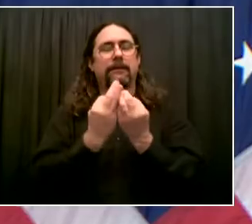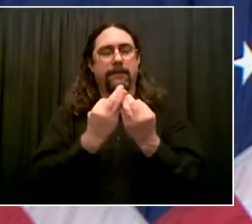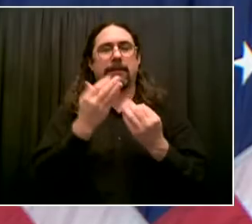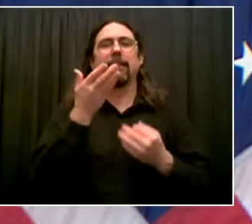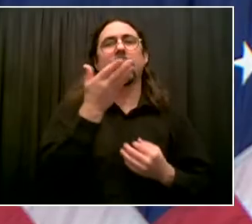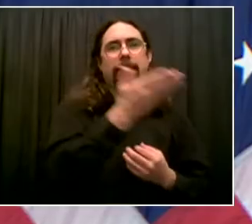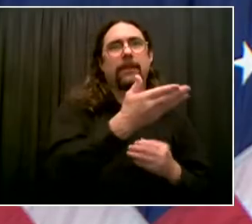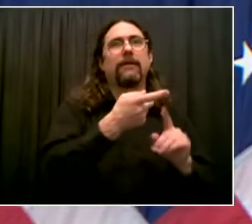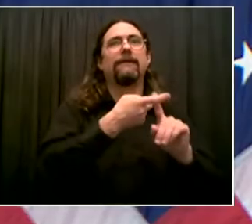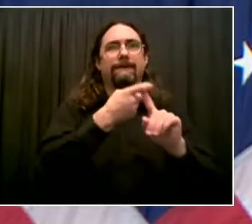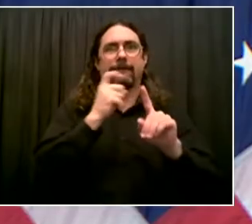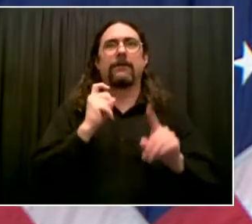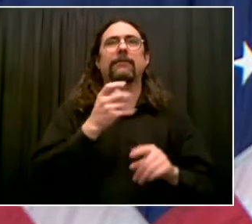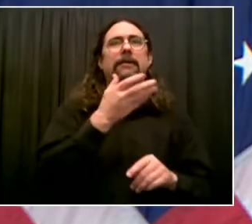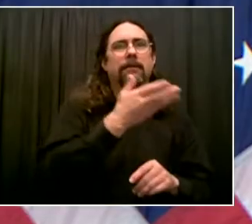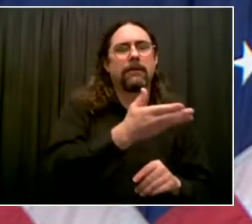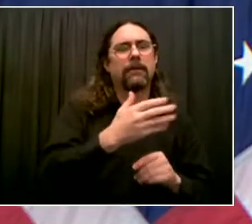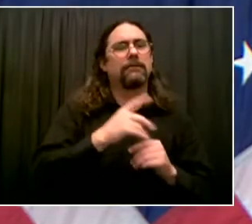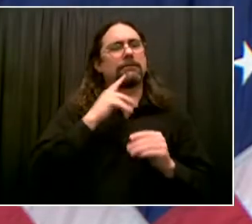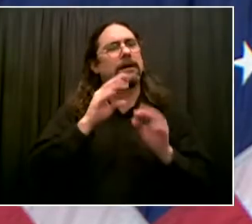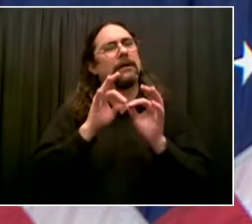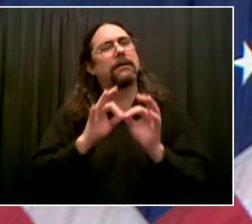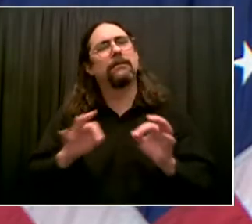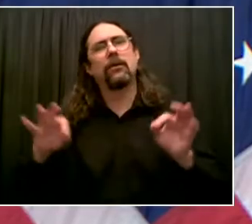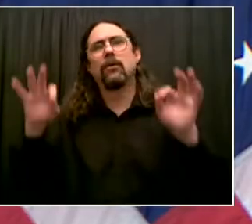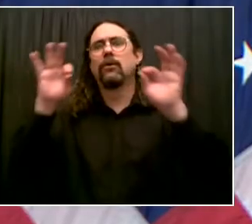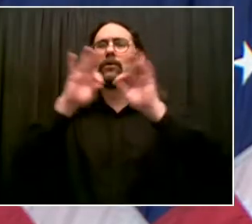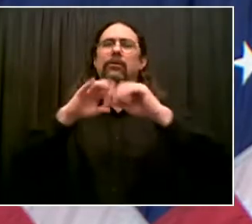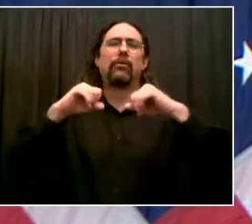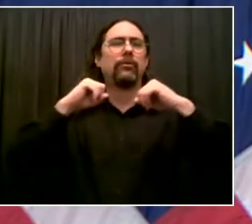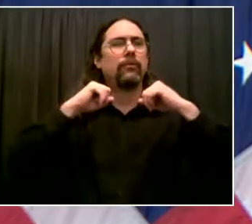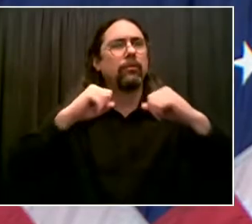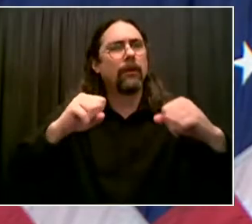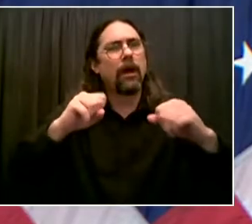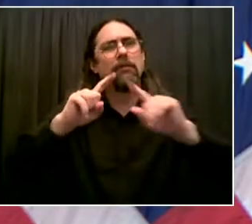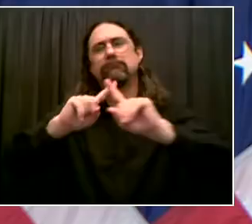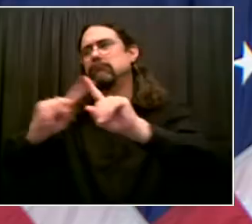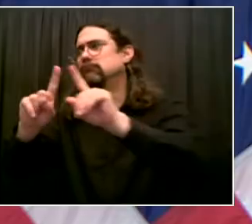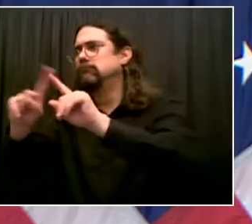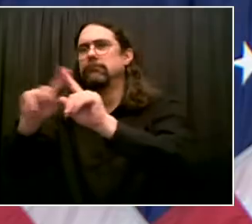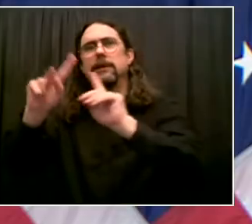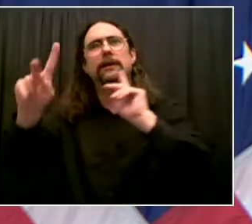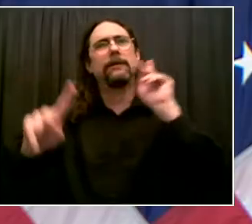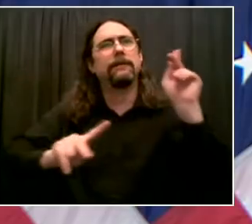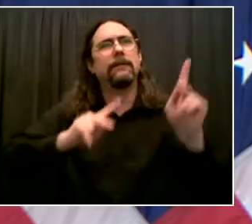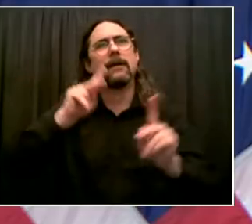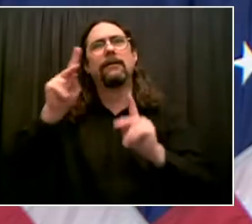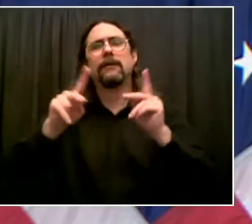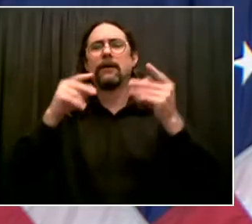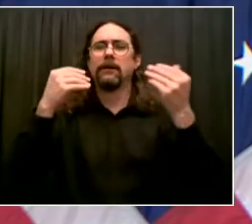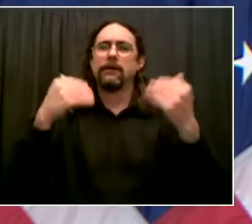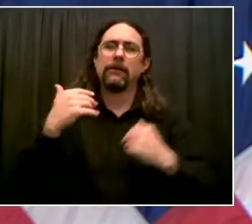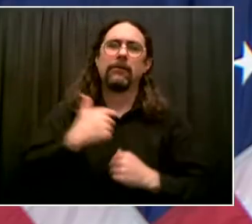WHAT WE HAVE TO DO TO PROTECT A LOT OF THE CITIES THAUFRTLY GO